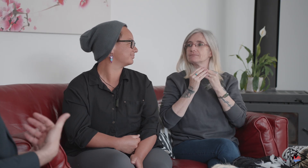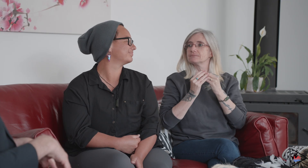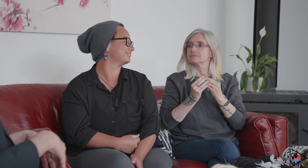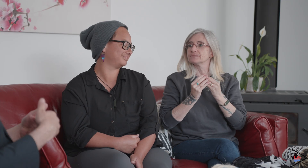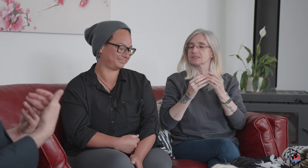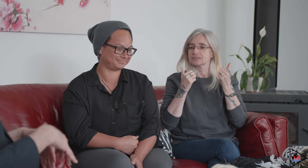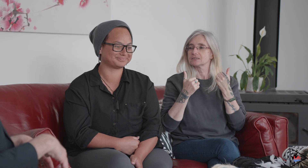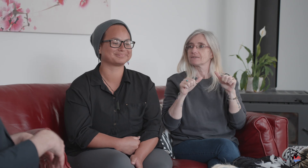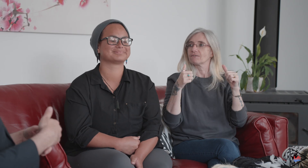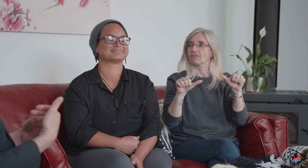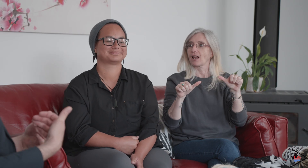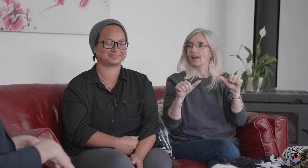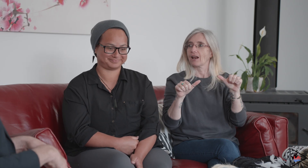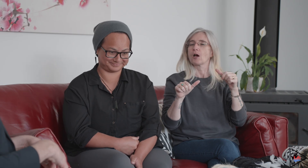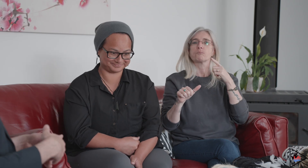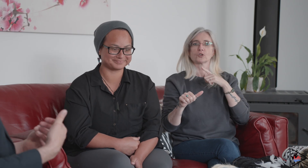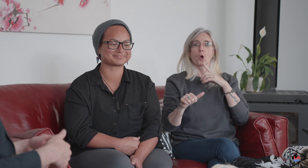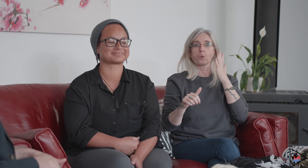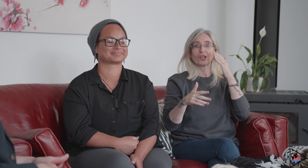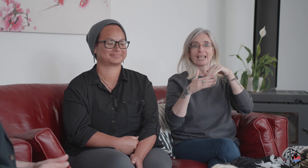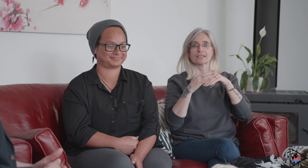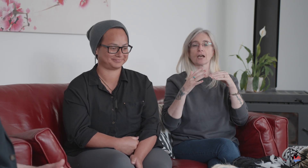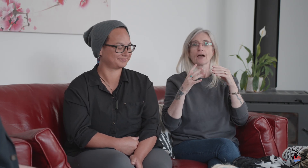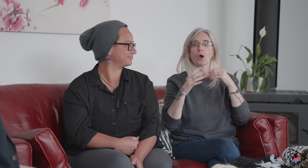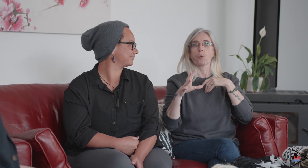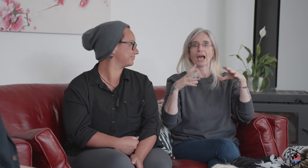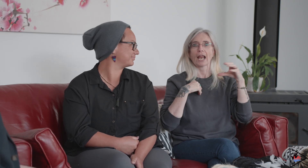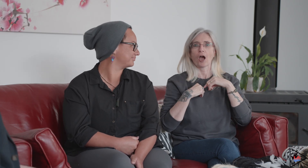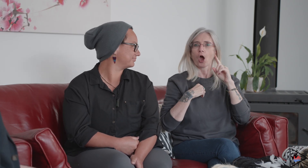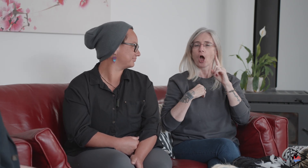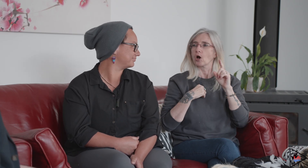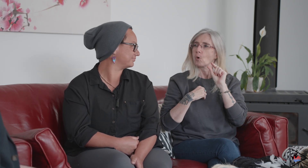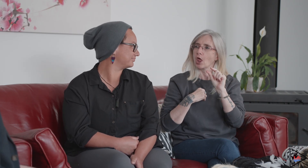And when it was put on the wall, I just felt so proud that we had achieved that, you know.